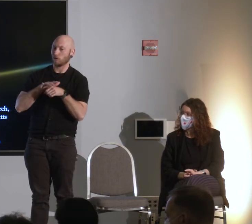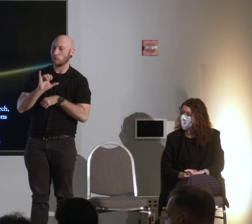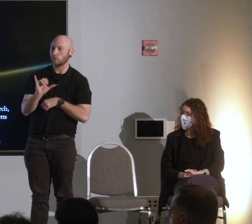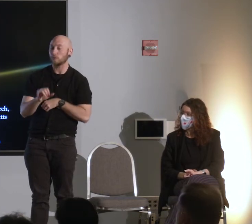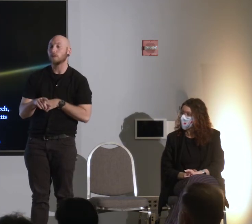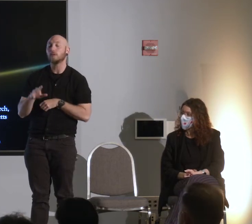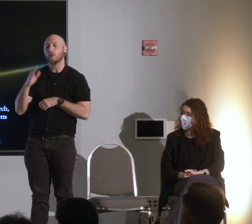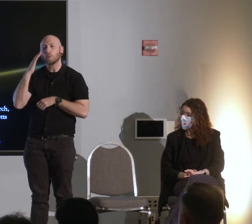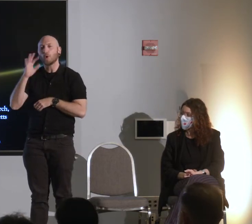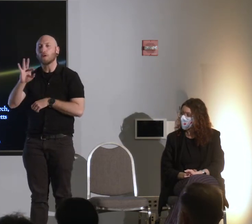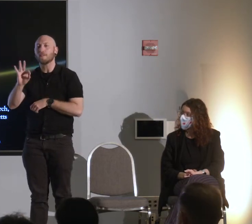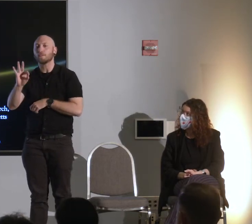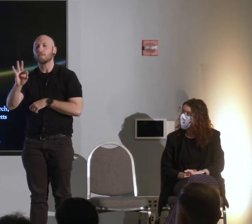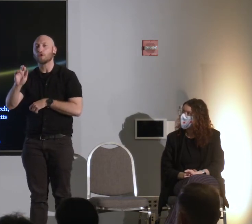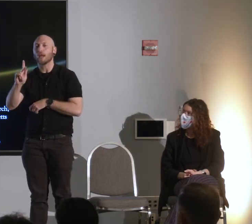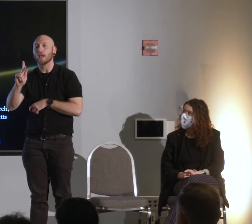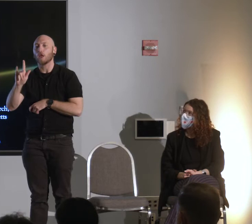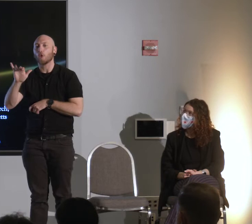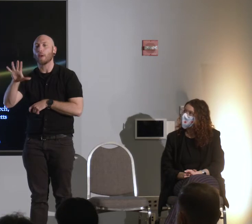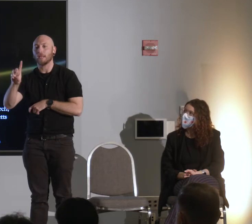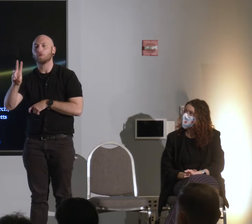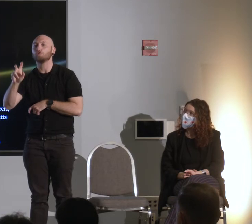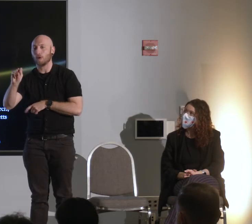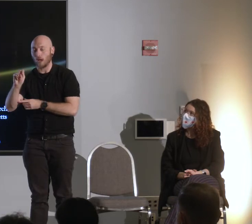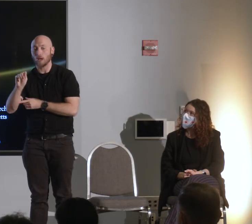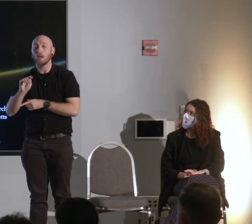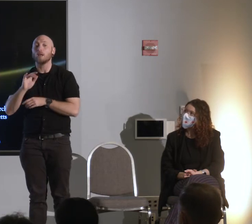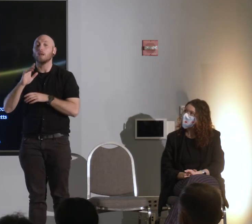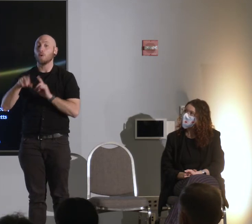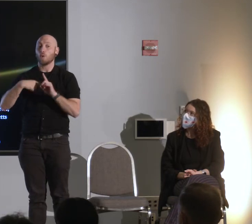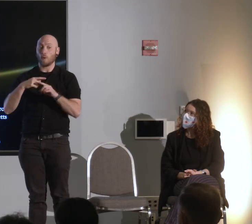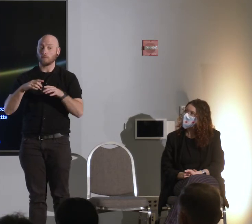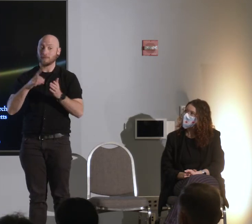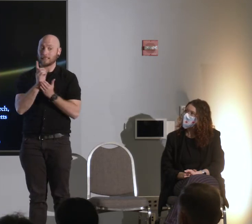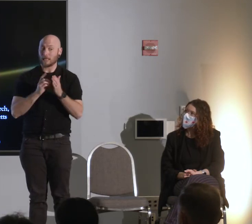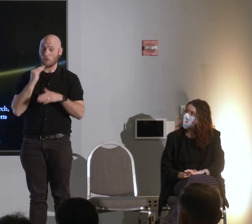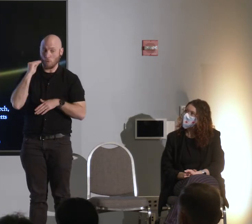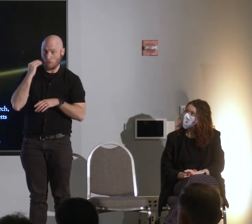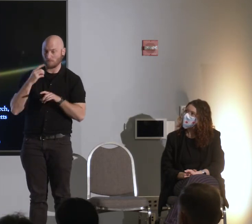a home for his young family in Oak Park in 1889, he had just read a biography of